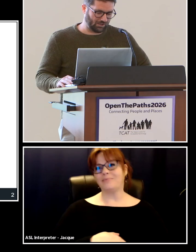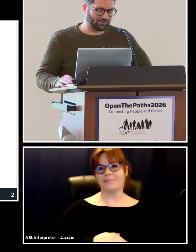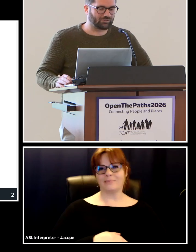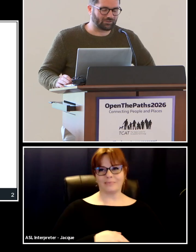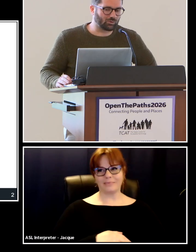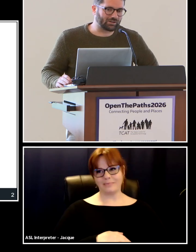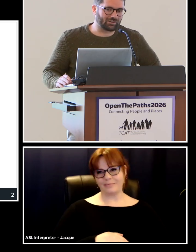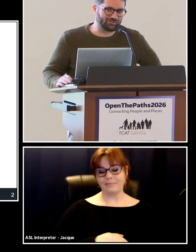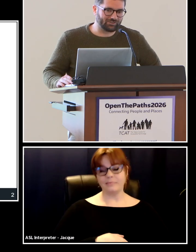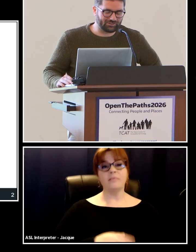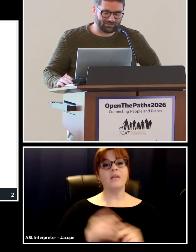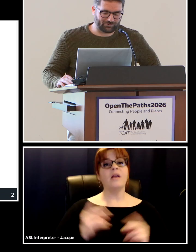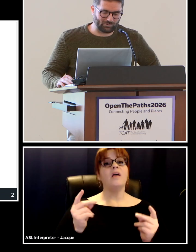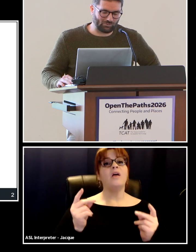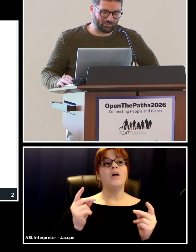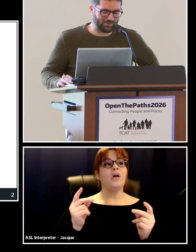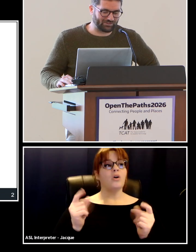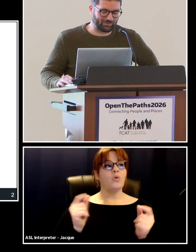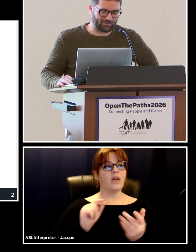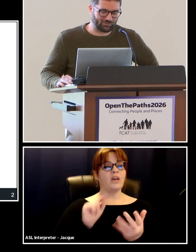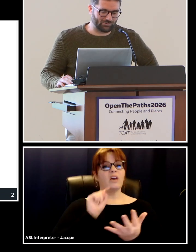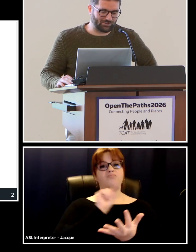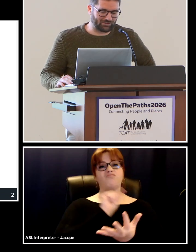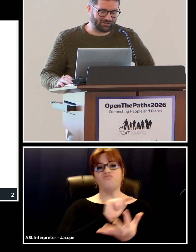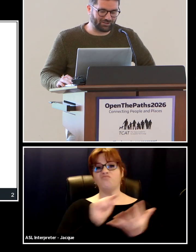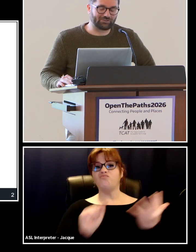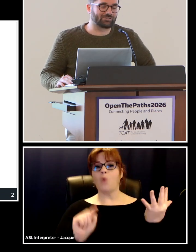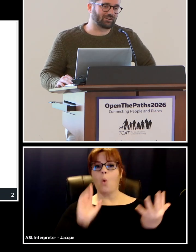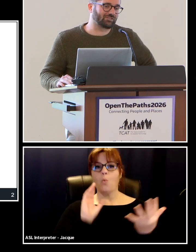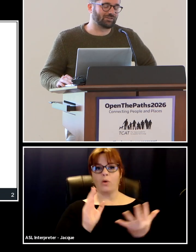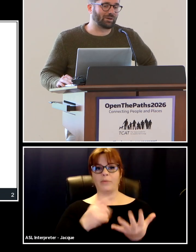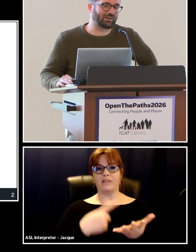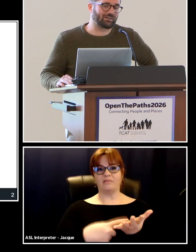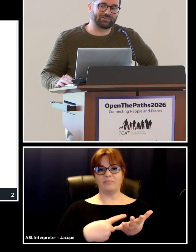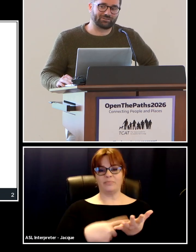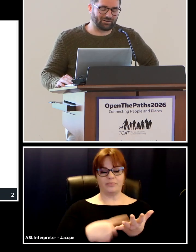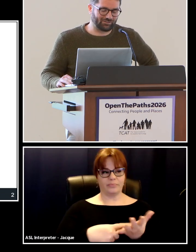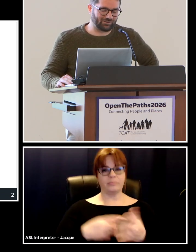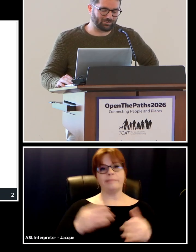Uh just a quick agenda for what we'll be stepping through is a introduction and background on this